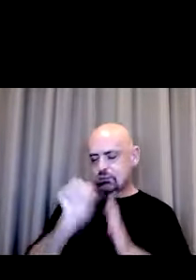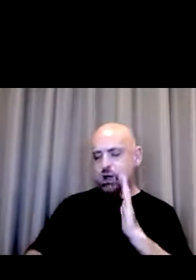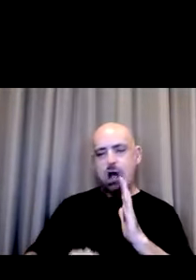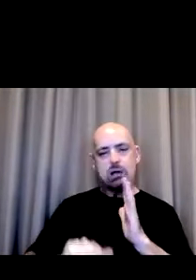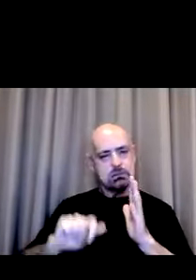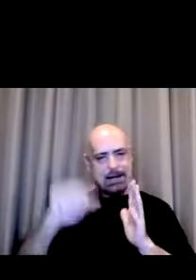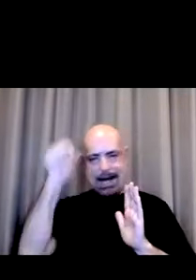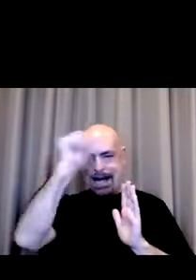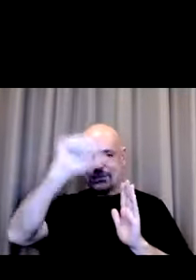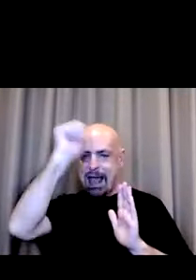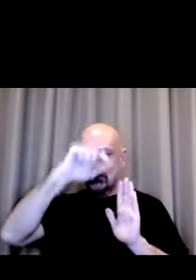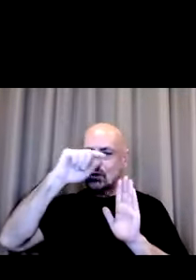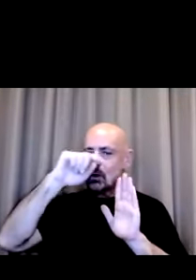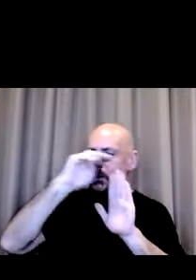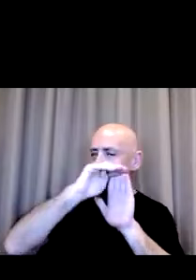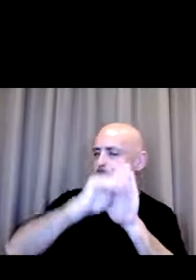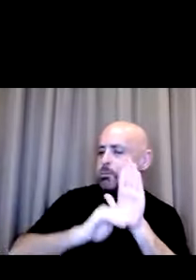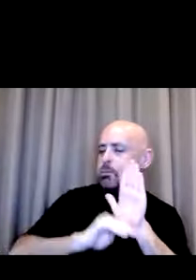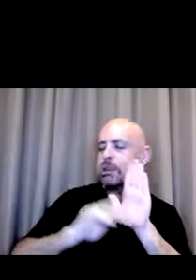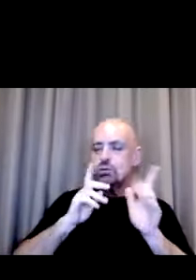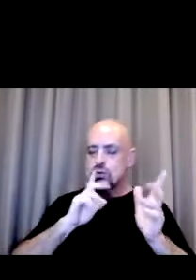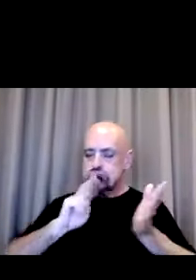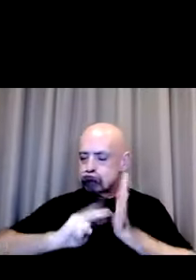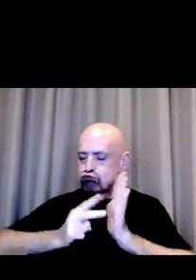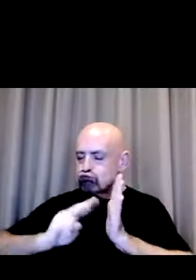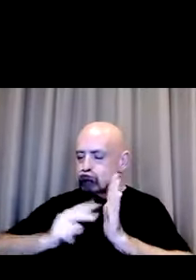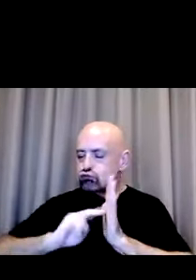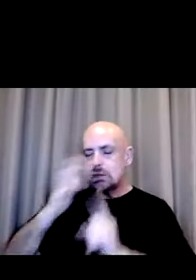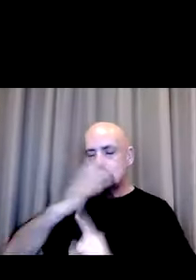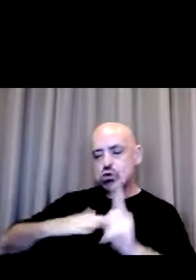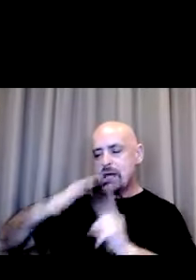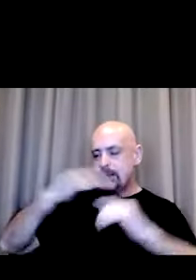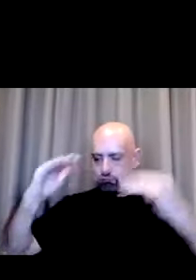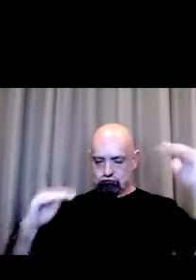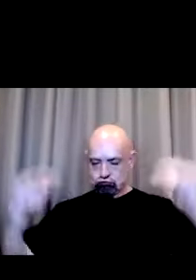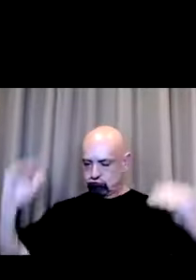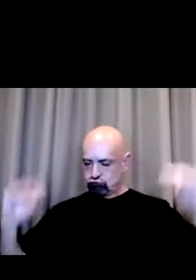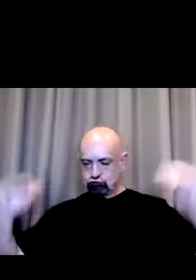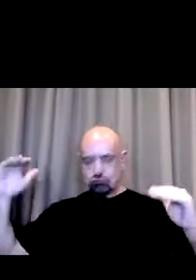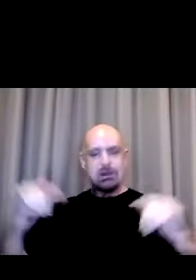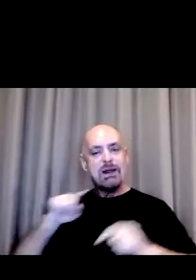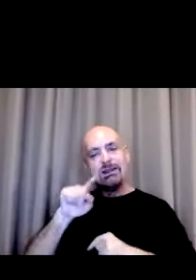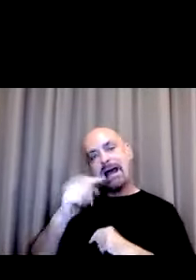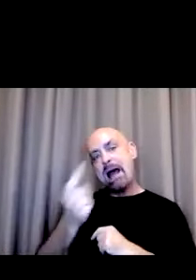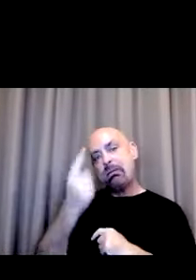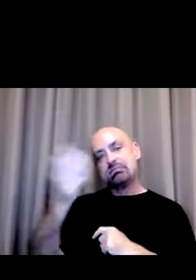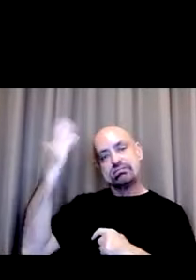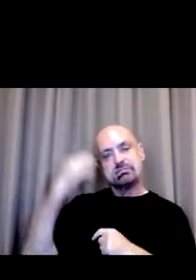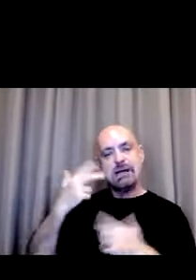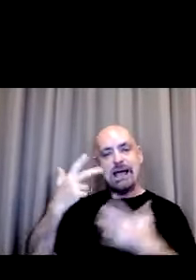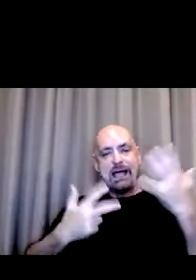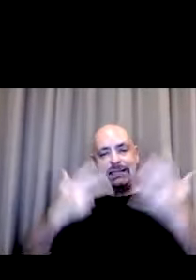acceptable to demand freedom for some while keeping others in chains . CAT: